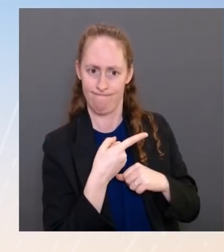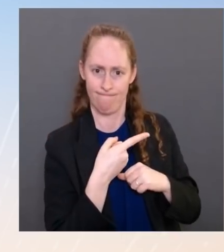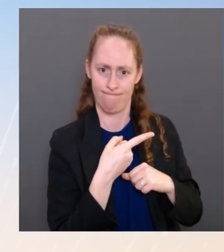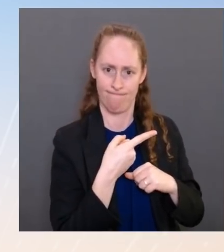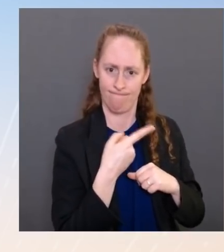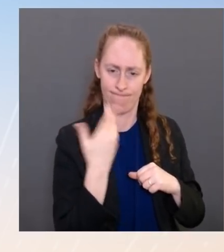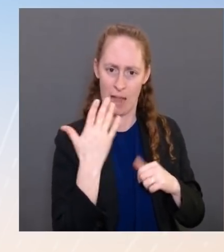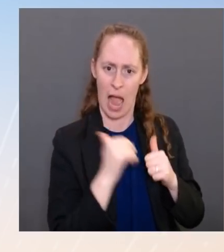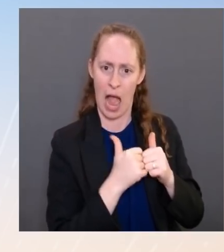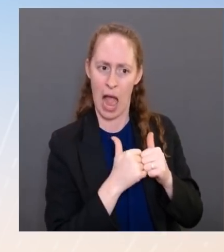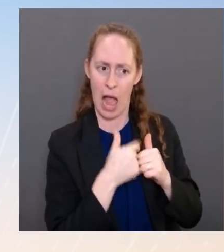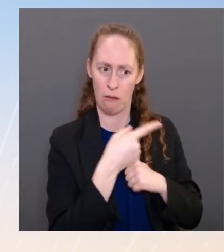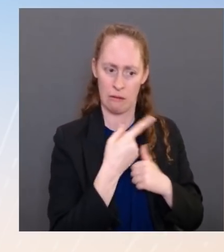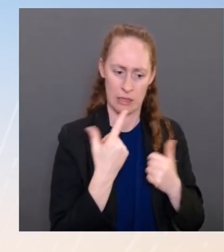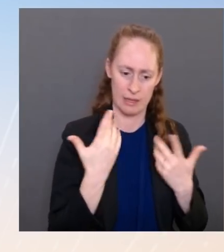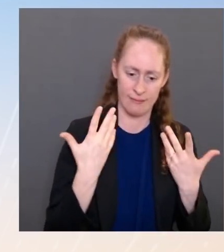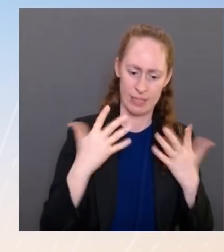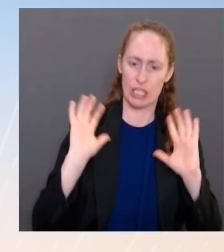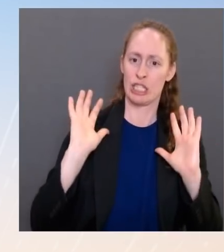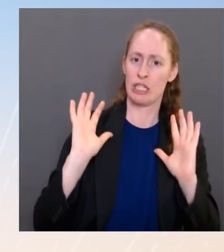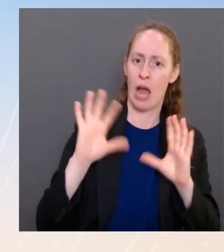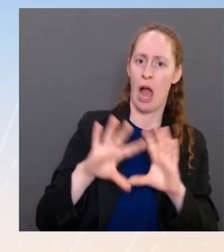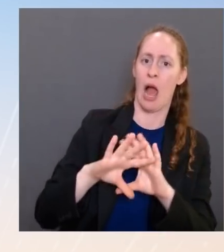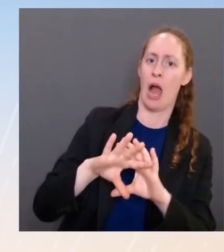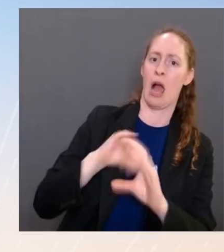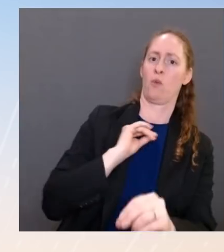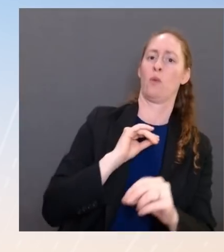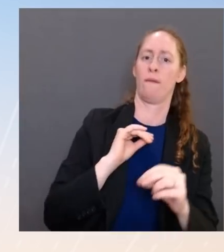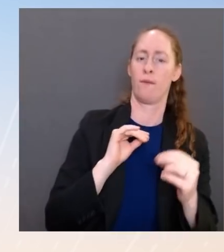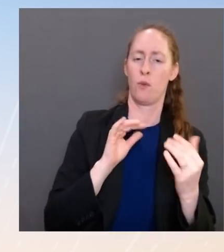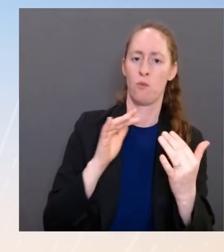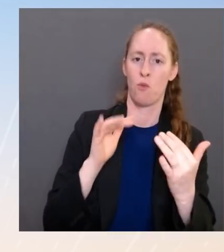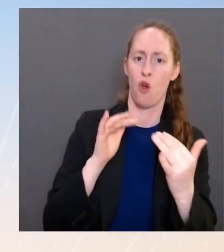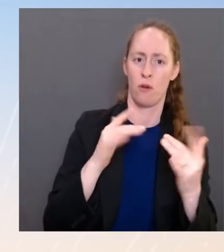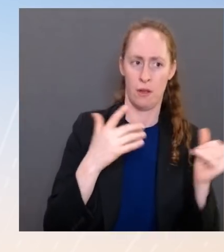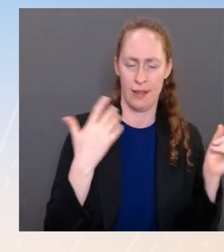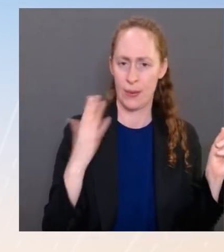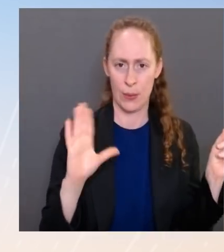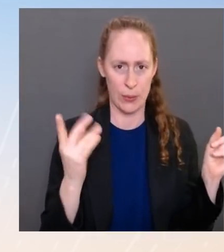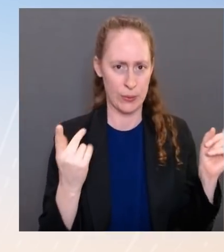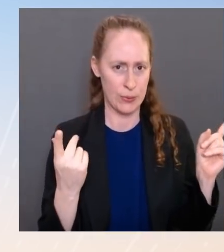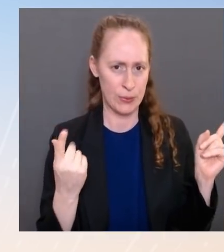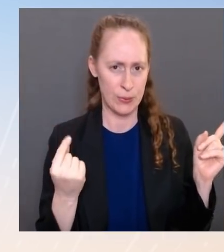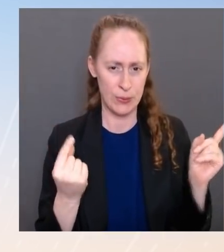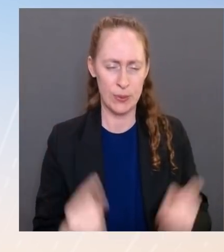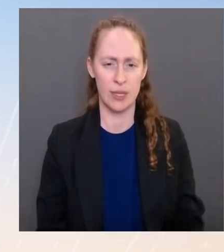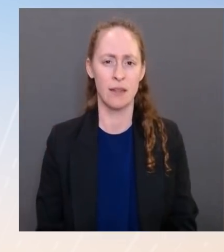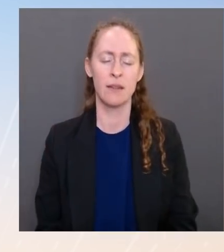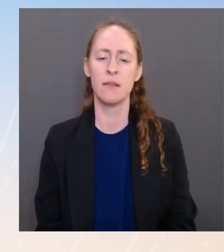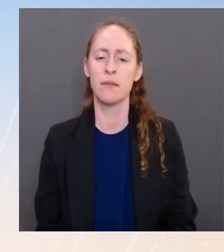Ms. Psaki: What we do -- The Press: Does it involve -- does it involve, for example, considering the Italian Prime Minister's suggestion